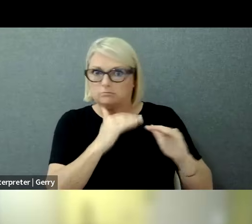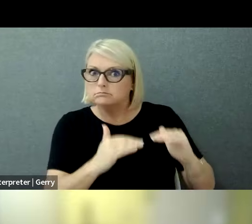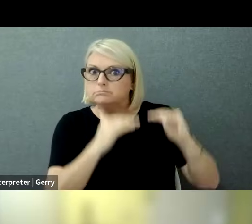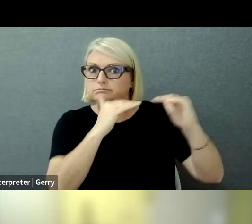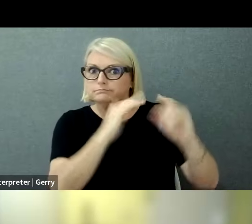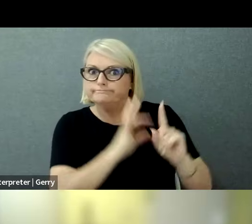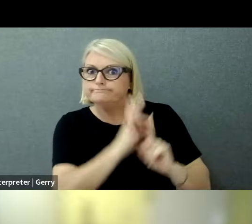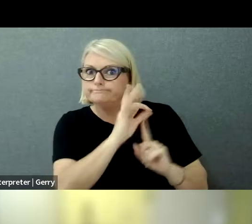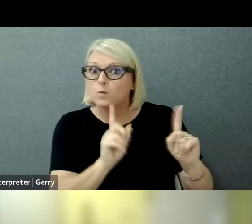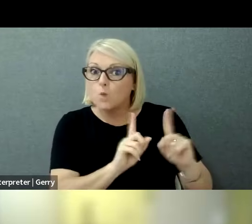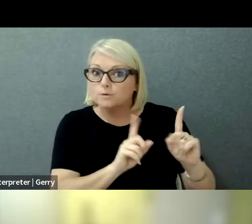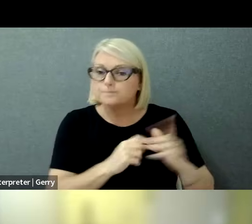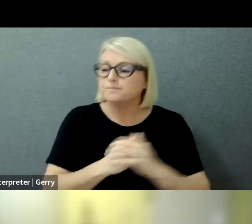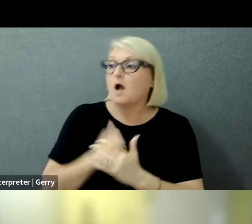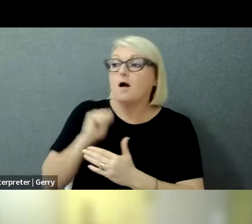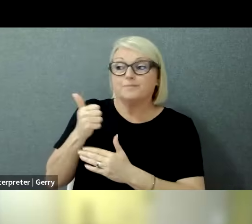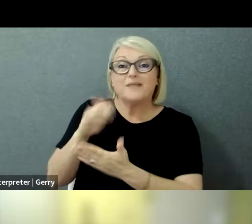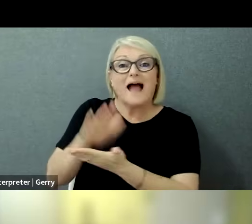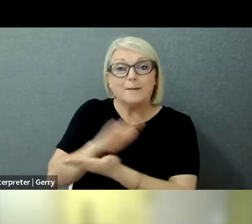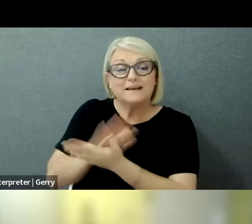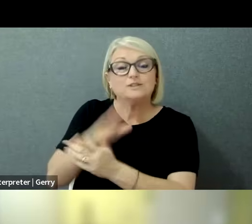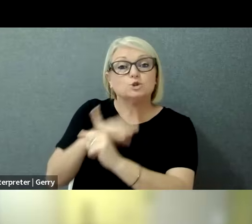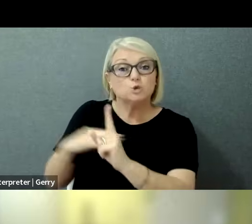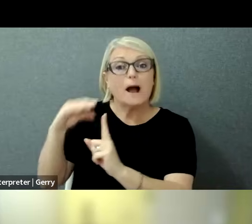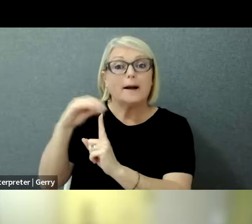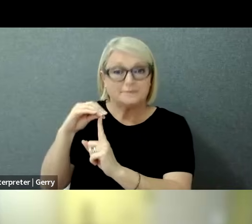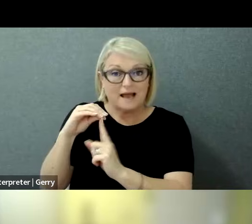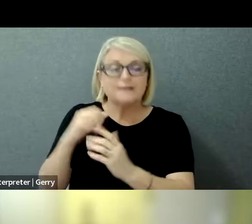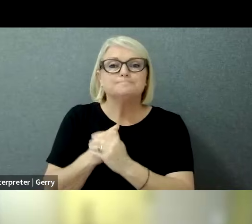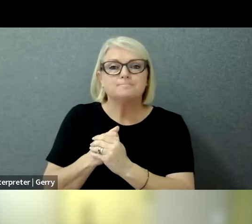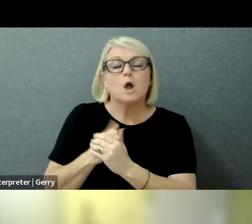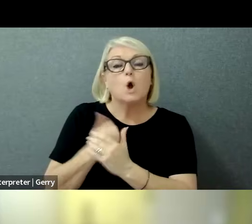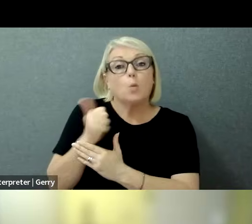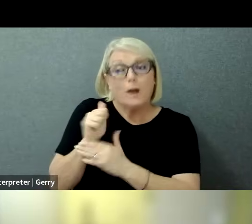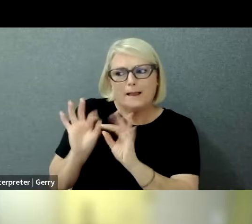I'd be delighted to give you some updates on that. We did some measurements. So when families